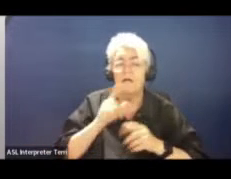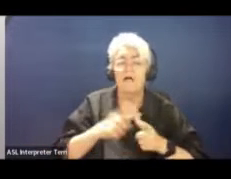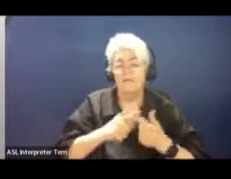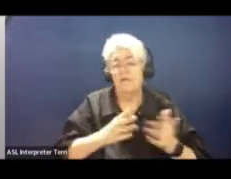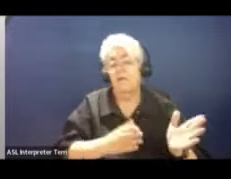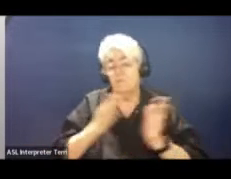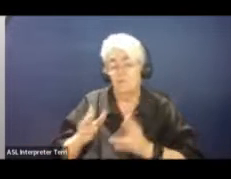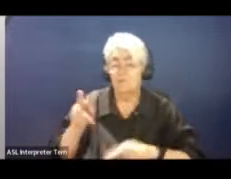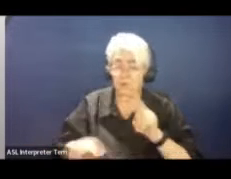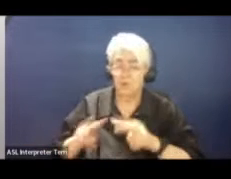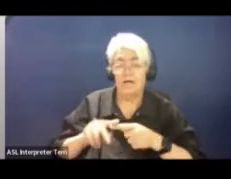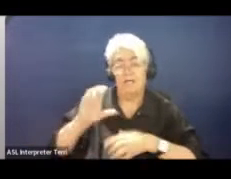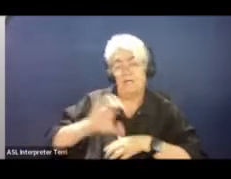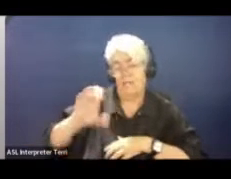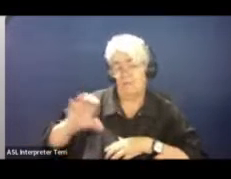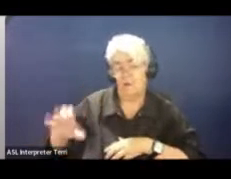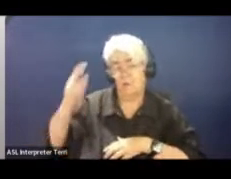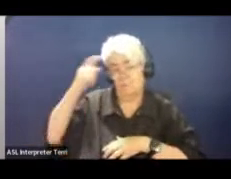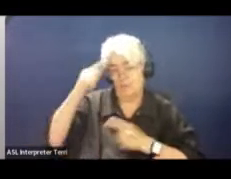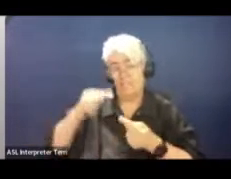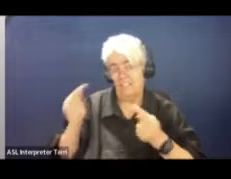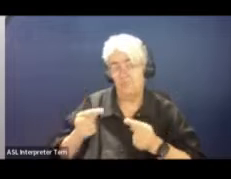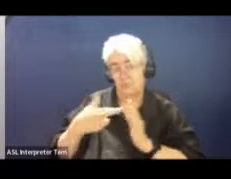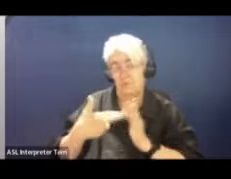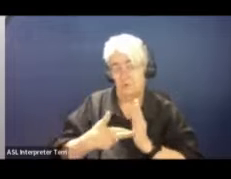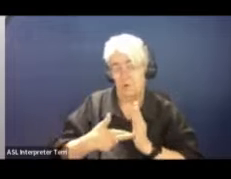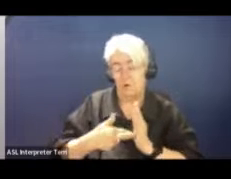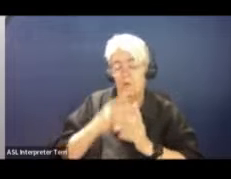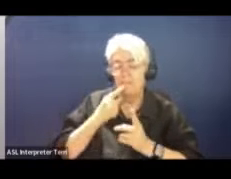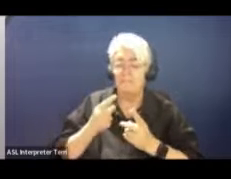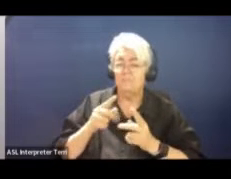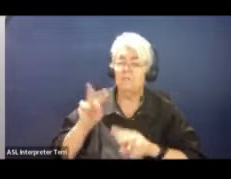protocol, which is the screening process with a trauma informed approach and intake